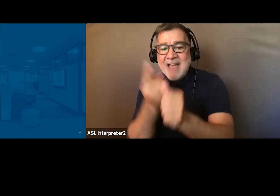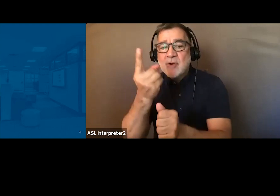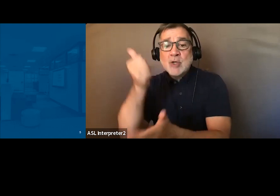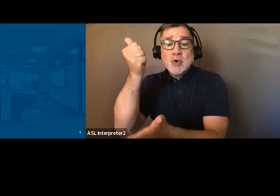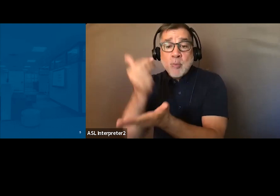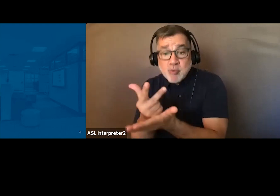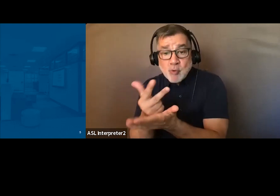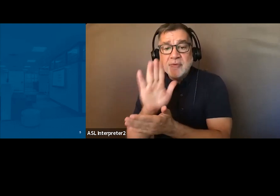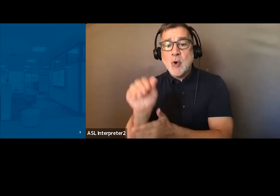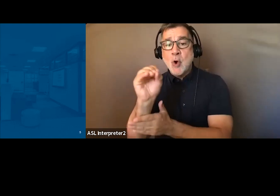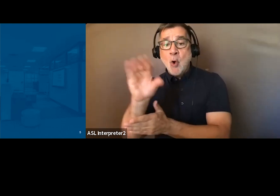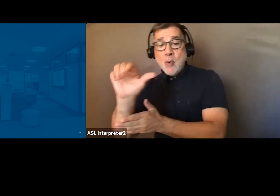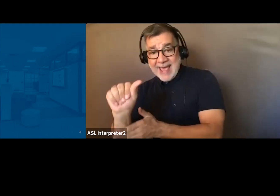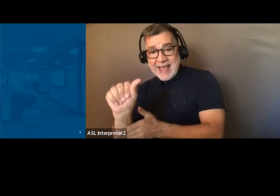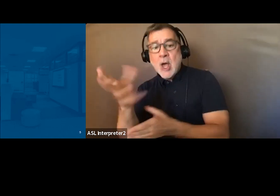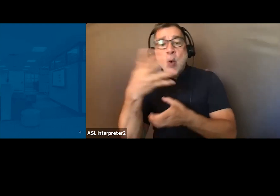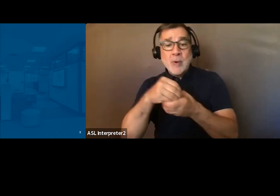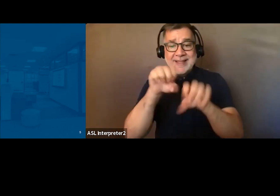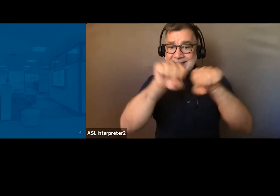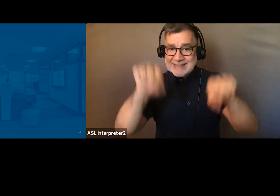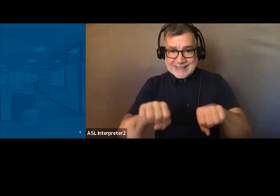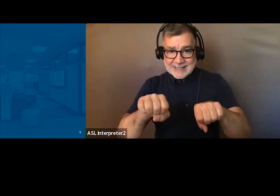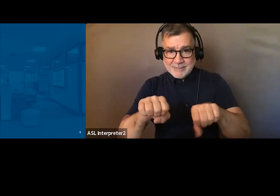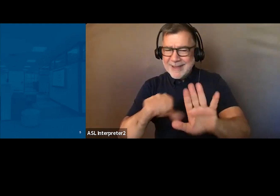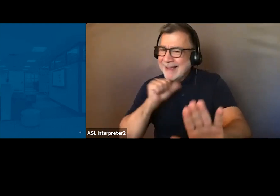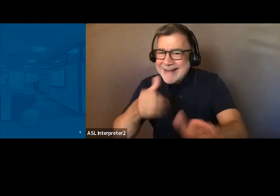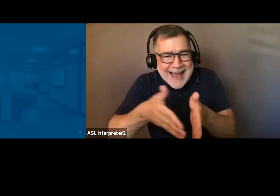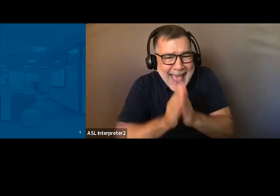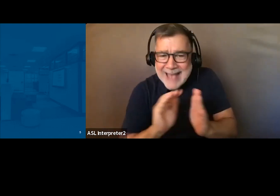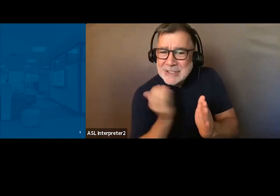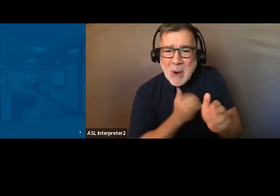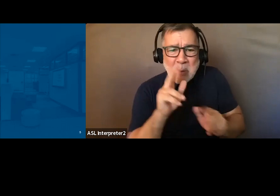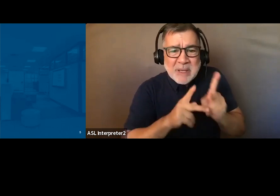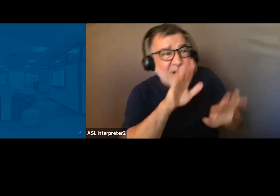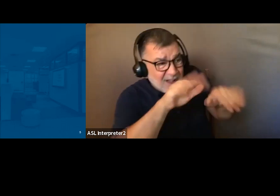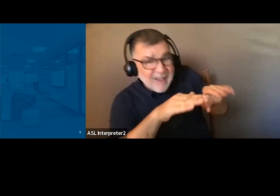not having our people email you a PDF and say, "Okay, can you sign this? Can get back to us?"